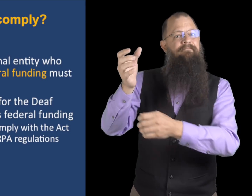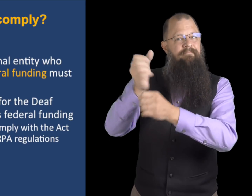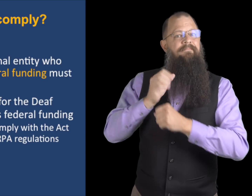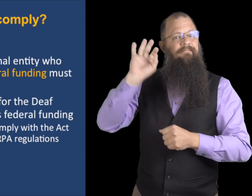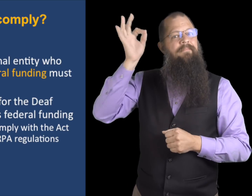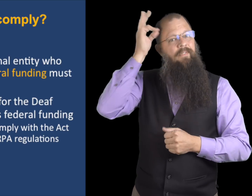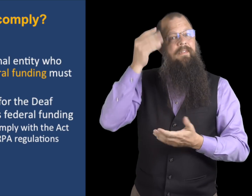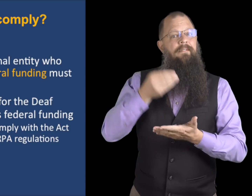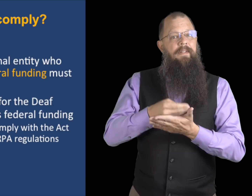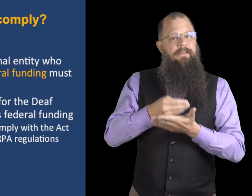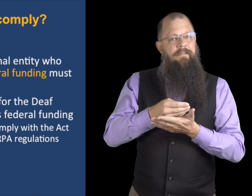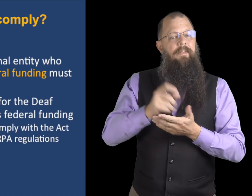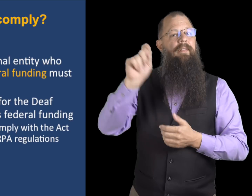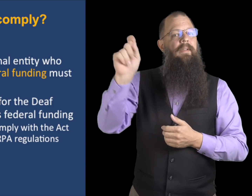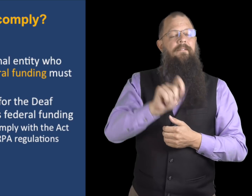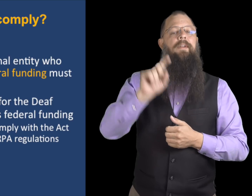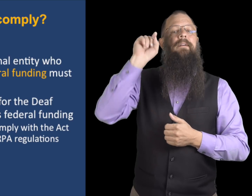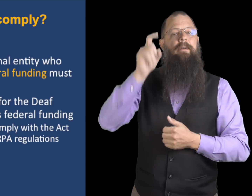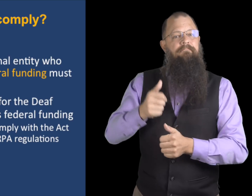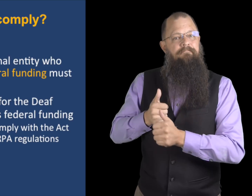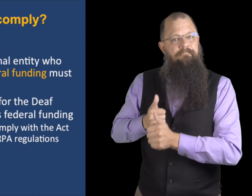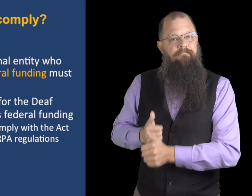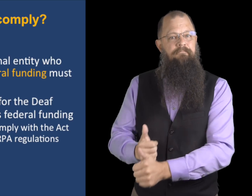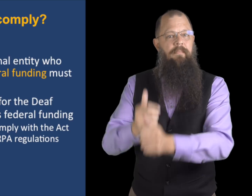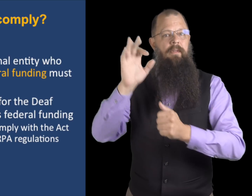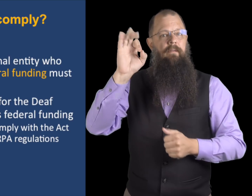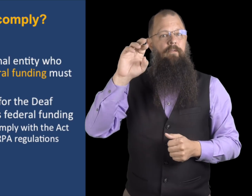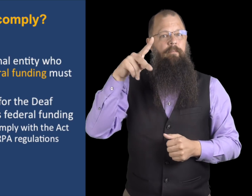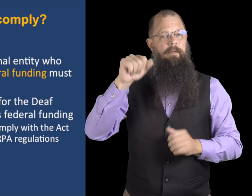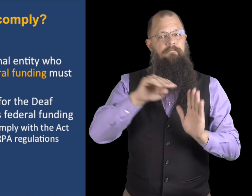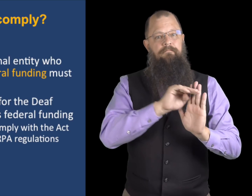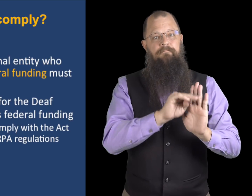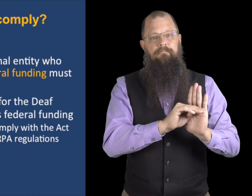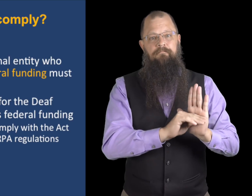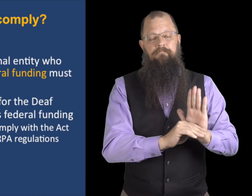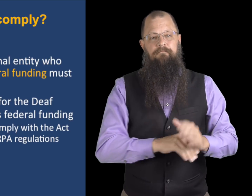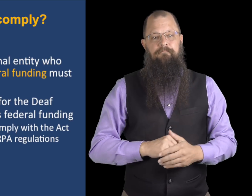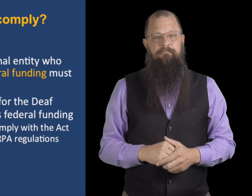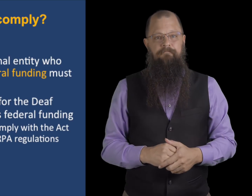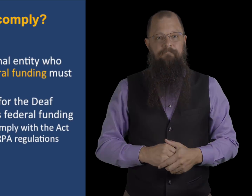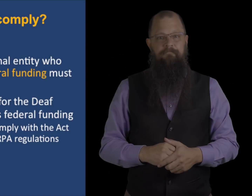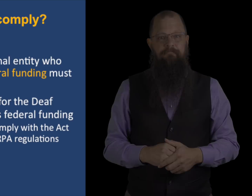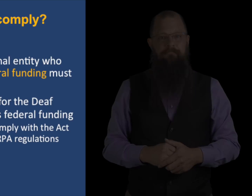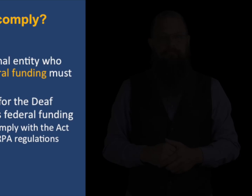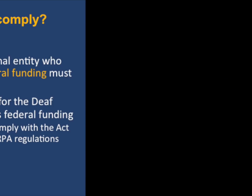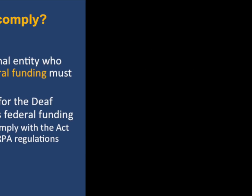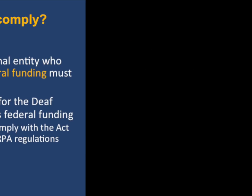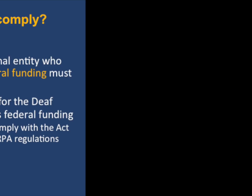federal funds and therefore must comply with FERPA regulations.